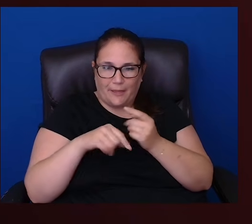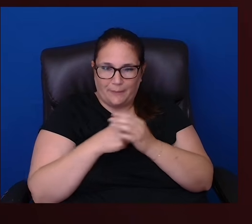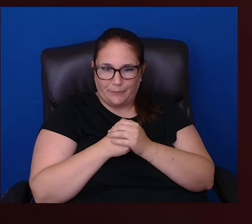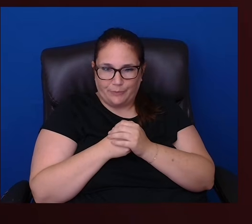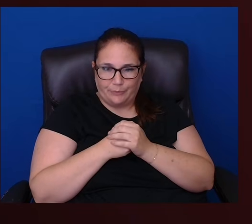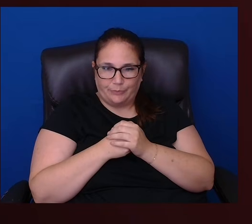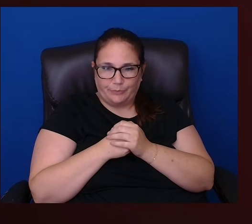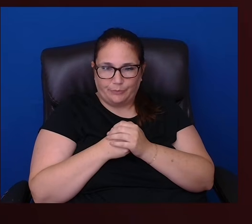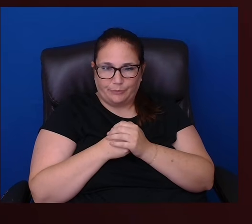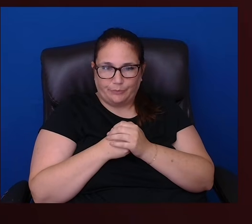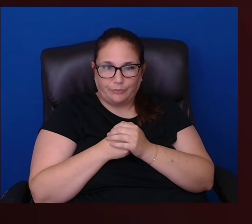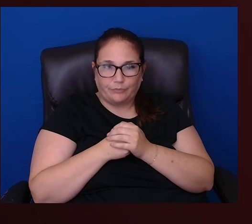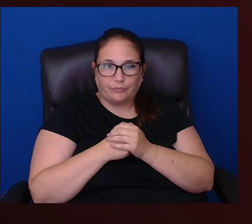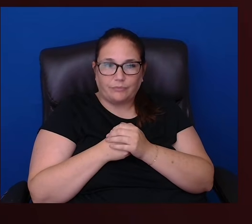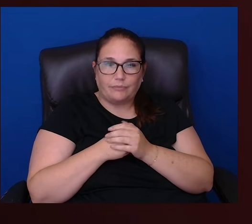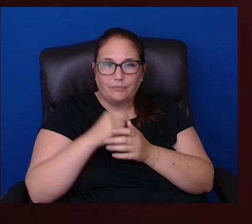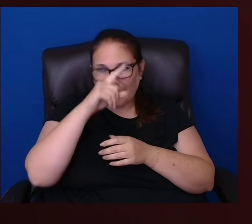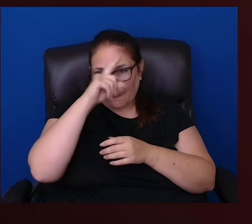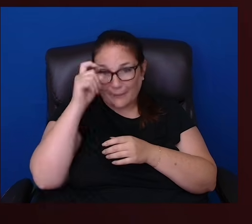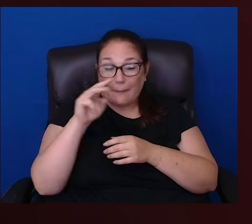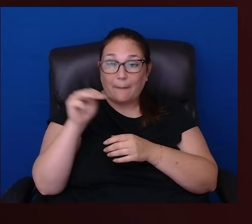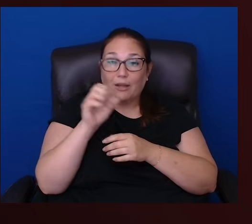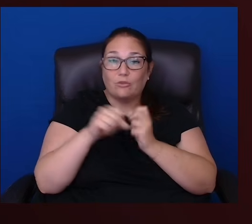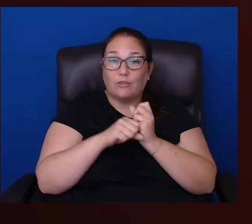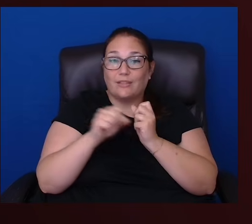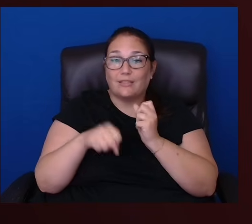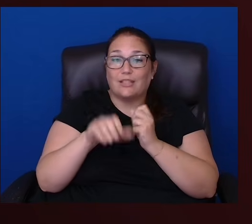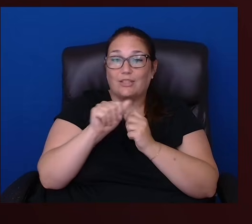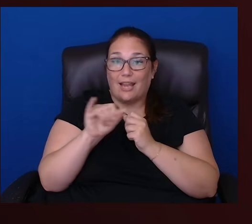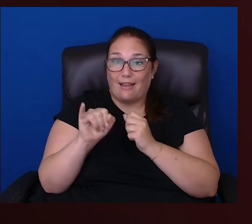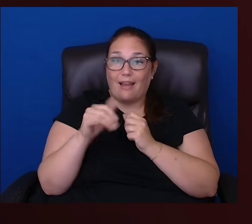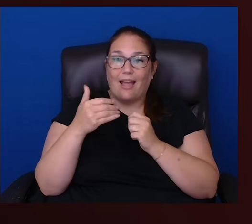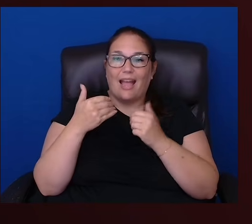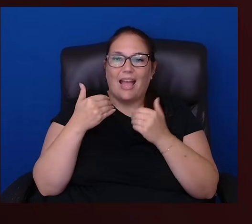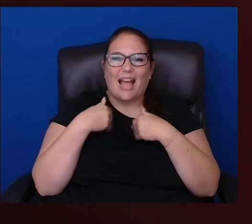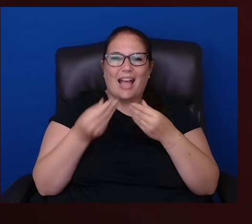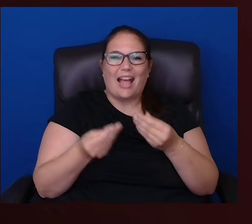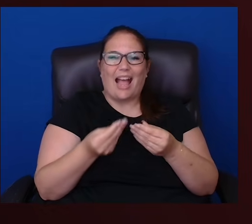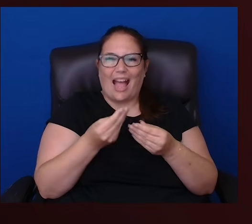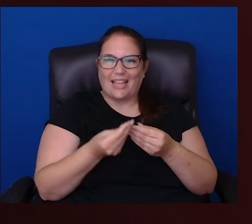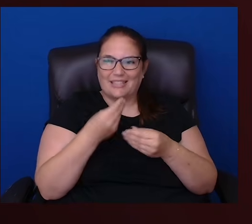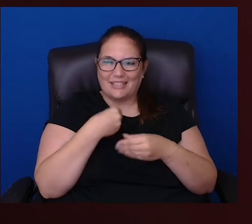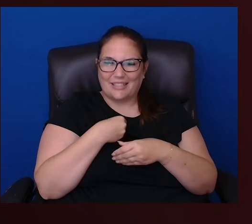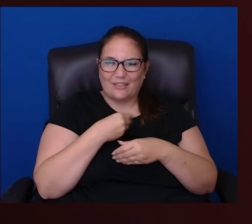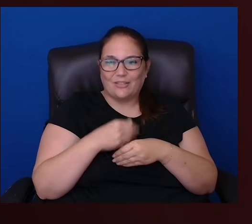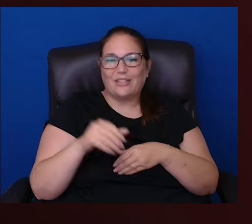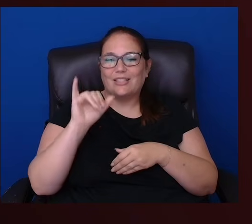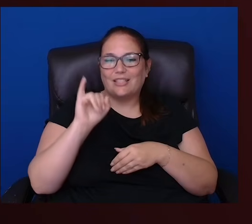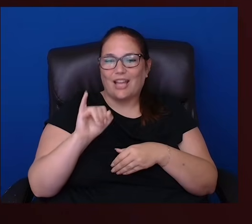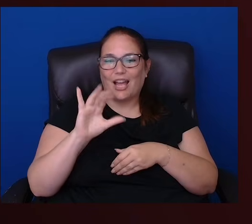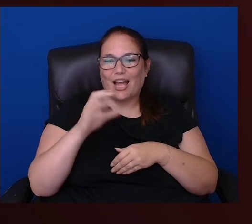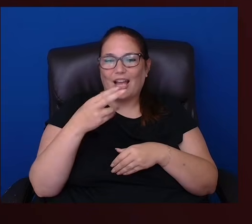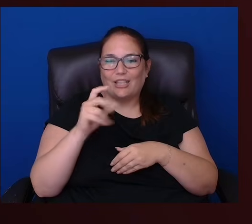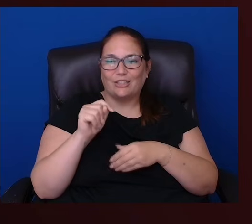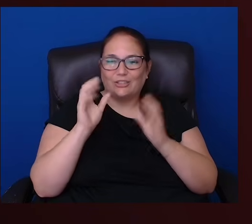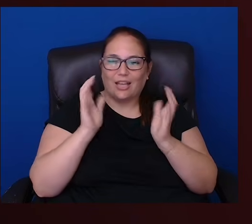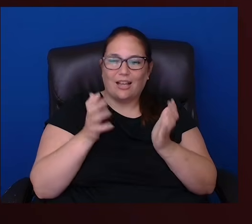Because Microsoft.Extensions.AI has given us the IChatClient interface, and this is something that we can rely